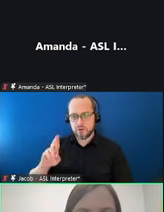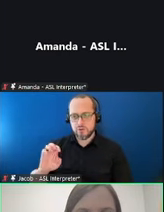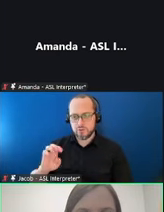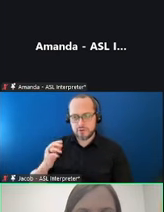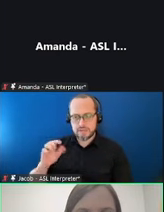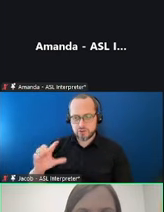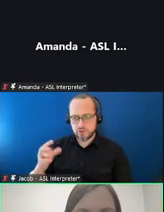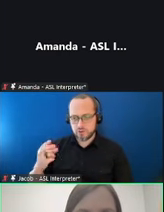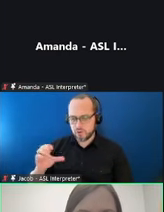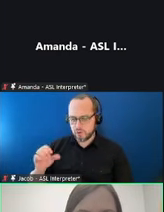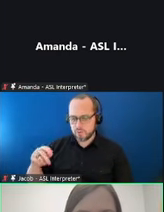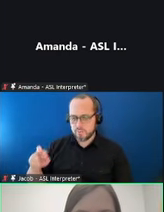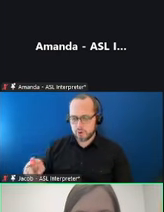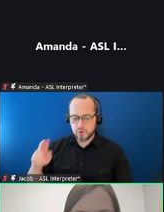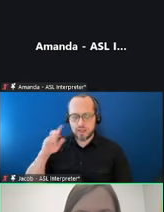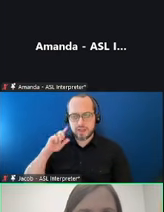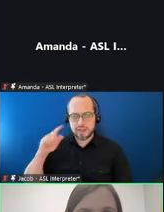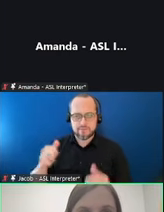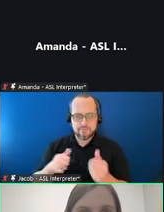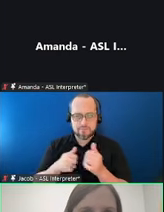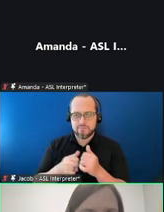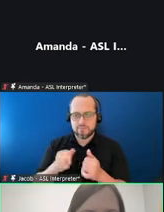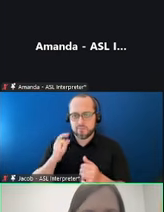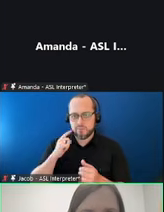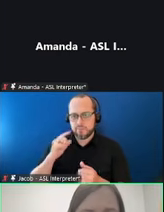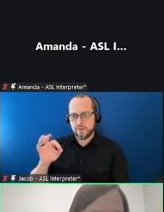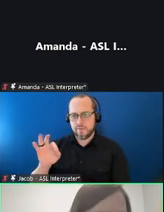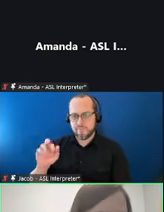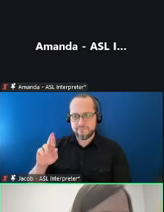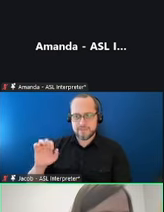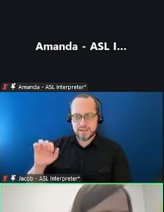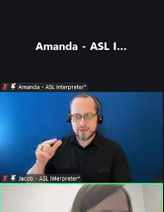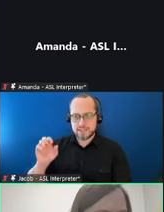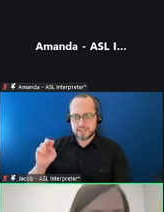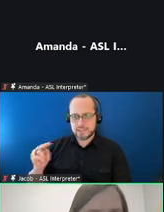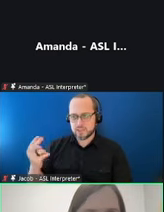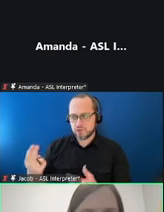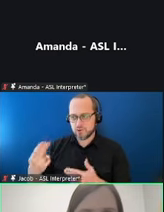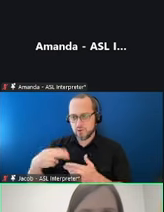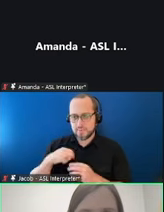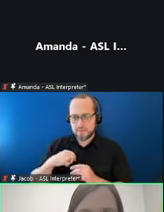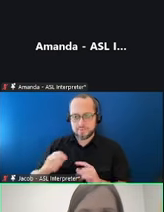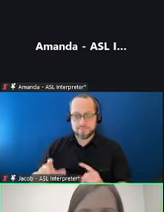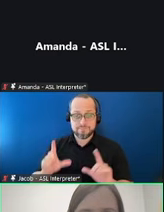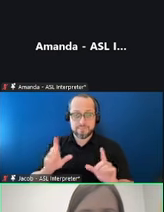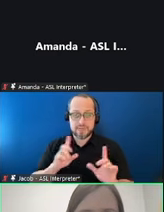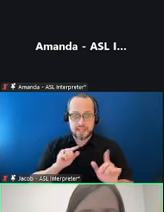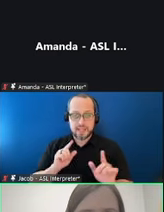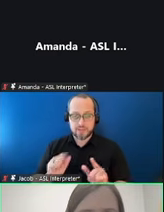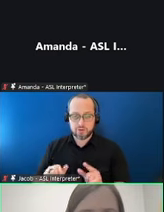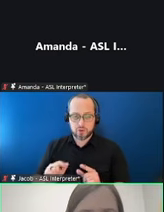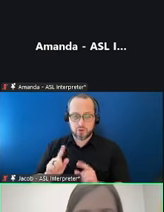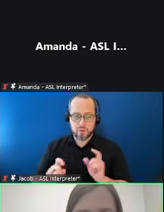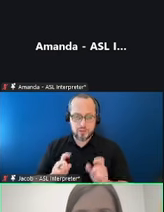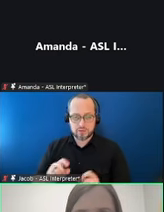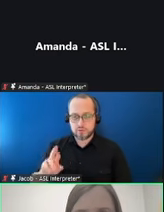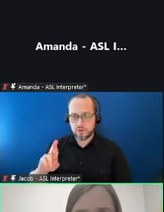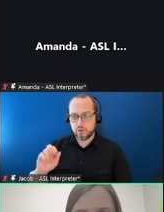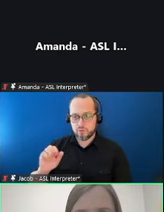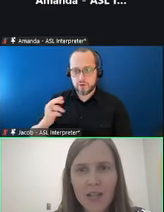Deputy Secretary Ferington to join me virtually uh to to answer some questions. So Rachel, uh, do you